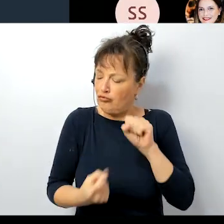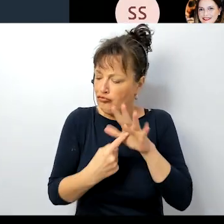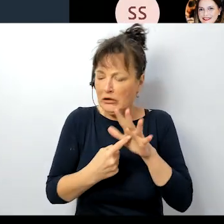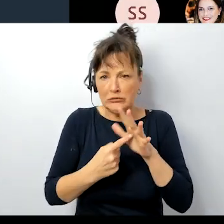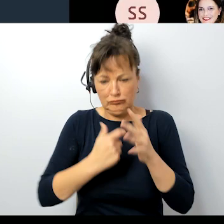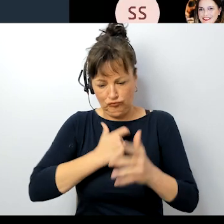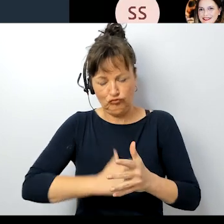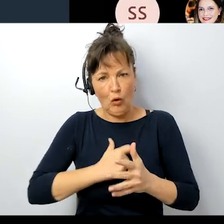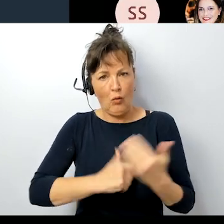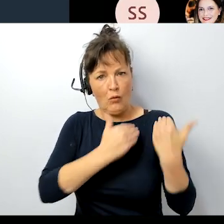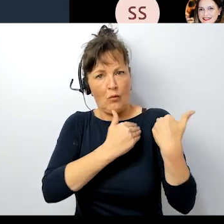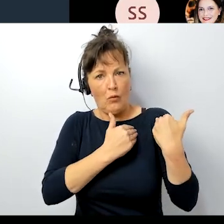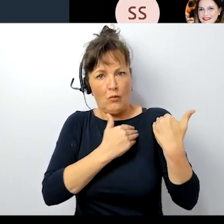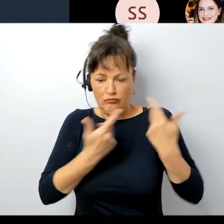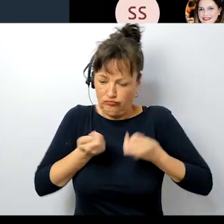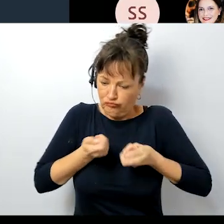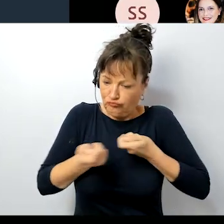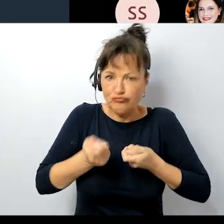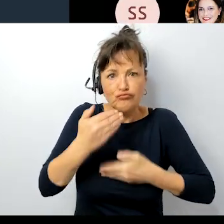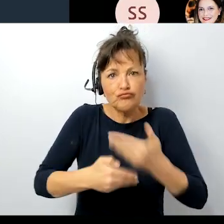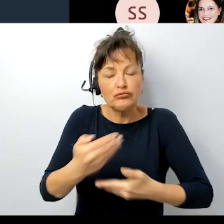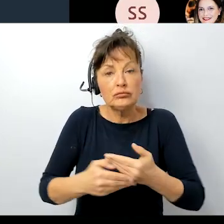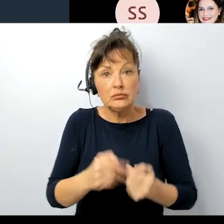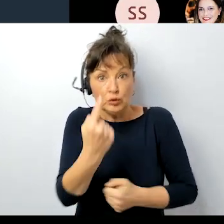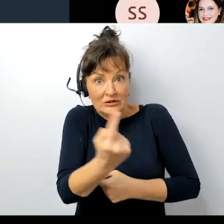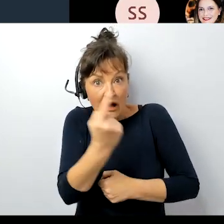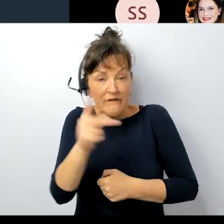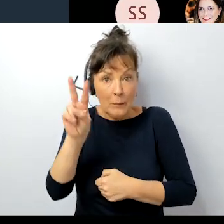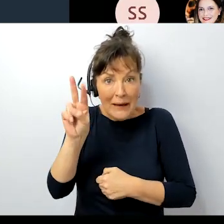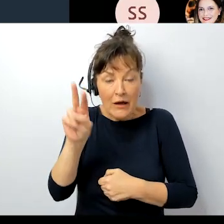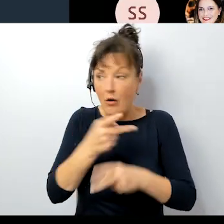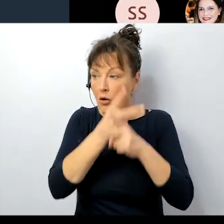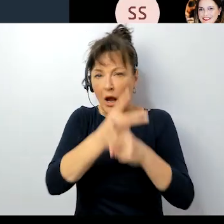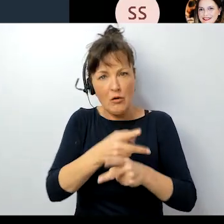agency for Scotland, and we play a critical role in the development of Scotland's Apprenticeships.